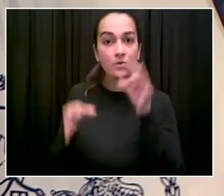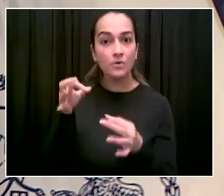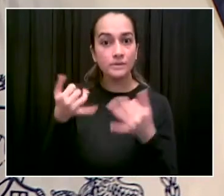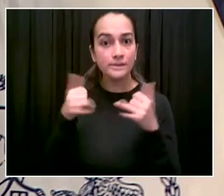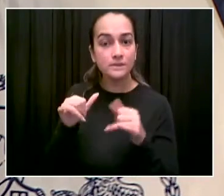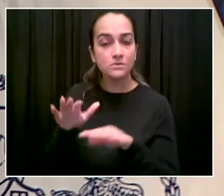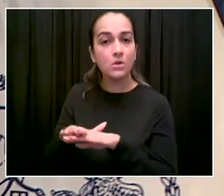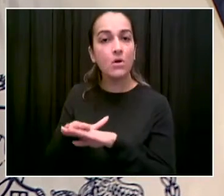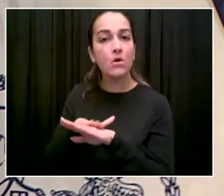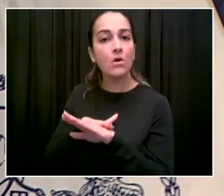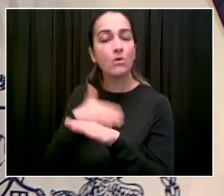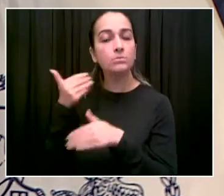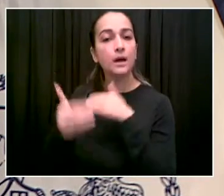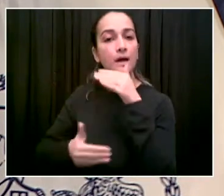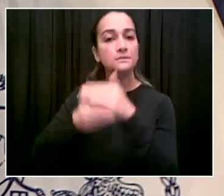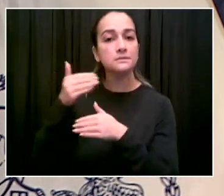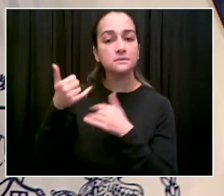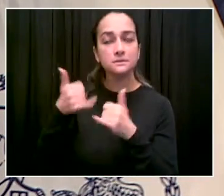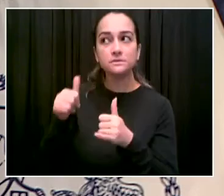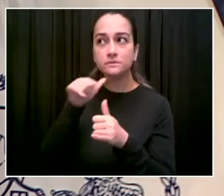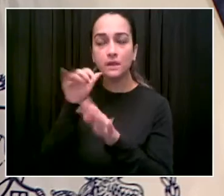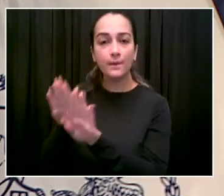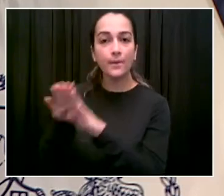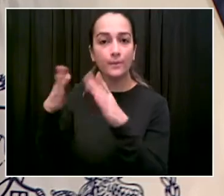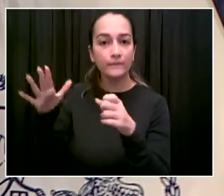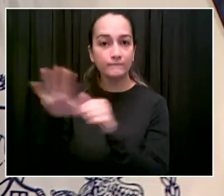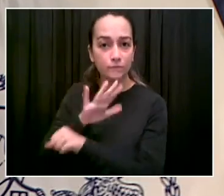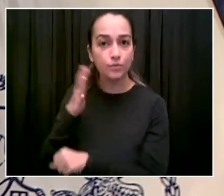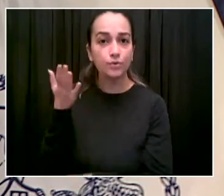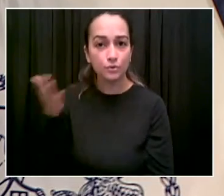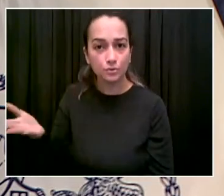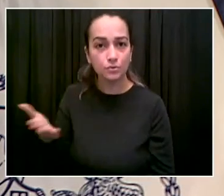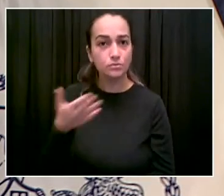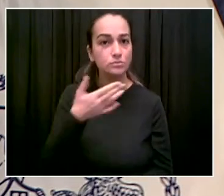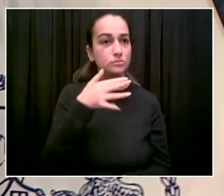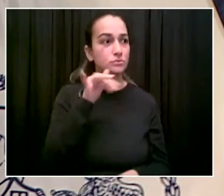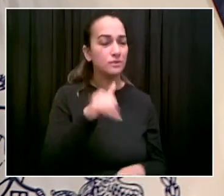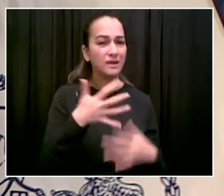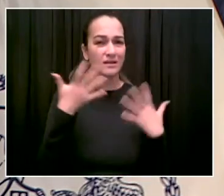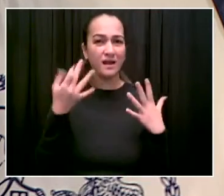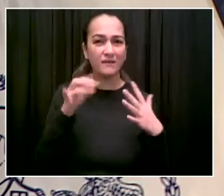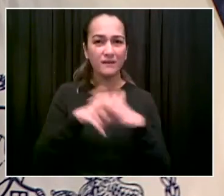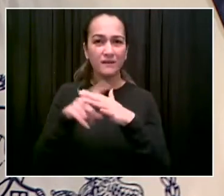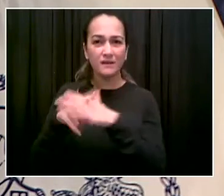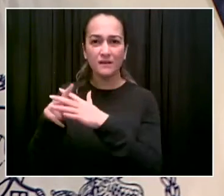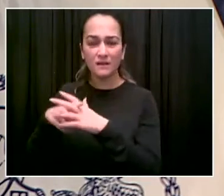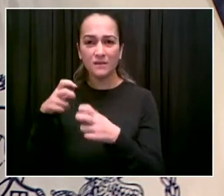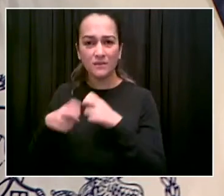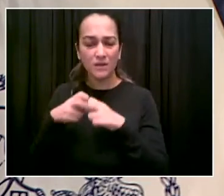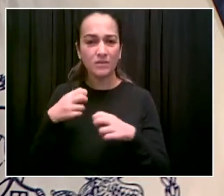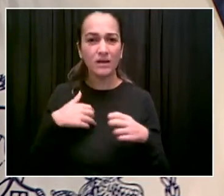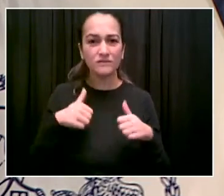NOT BEEN OPERATING. WE HAVE SEEN WELL INTO 2021, A DIFREFENT TYPE OF